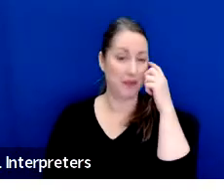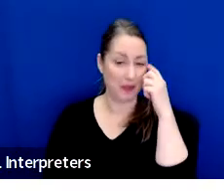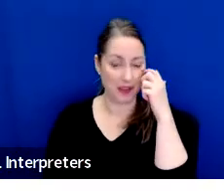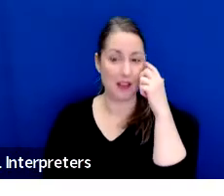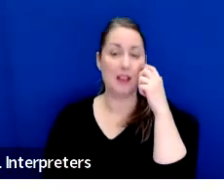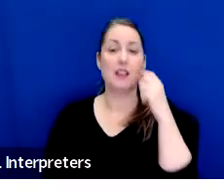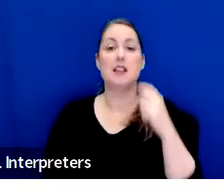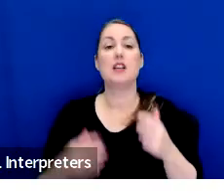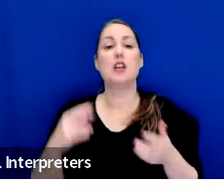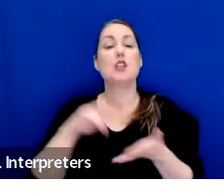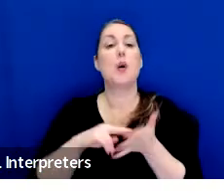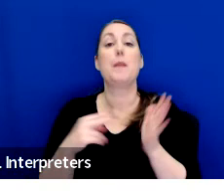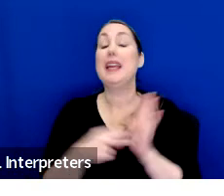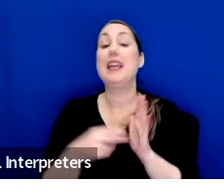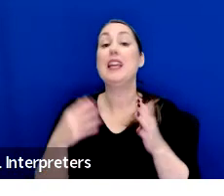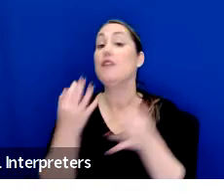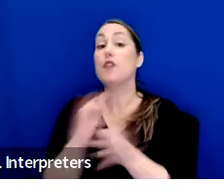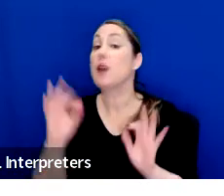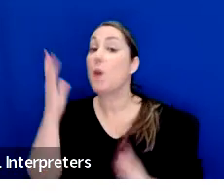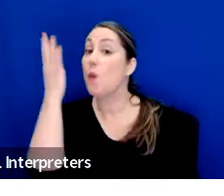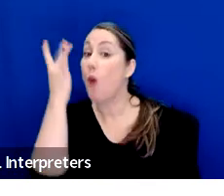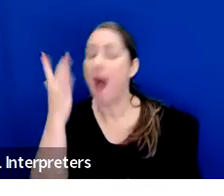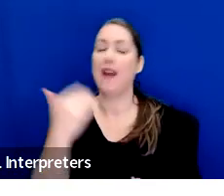they have ads they're posting on the web, so they have ads